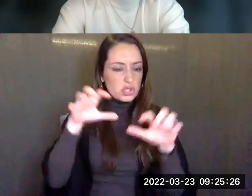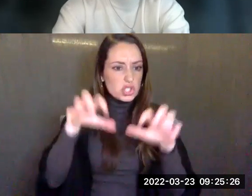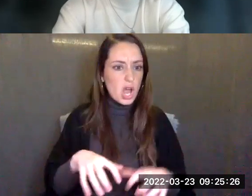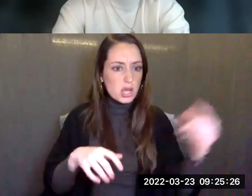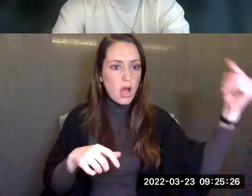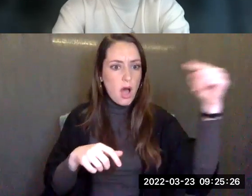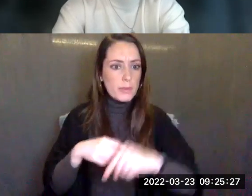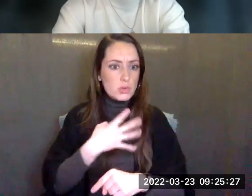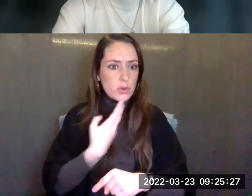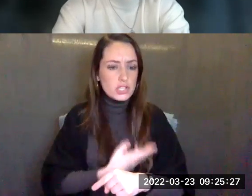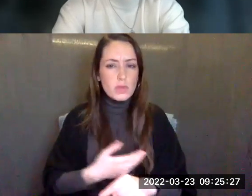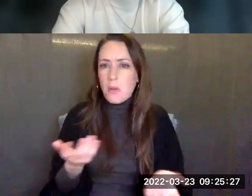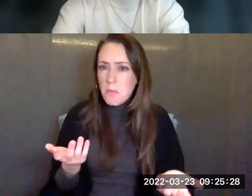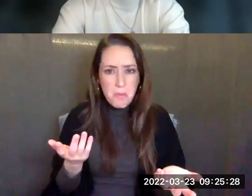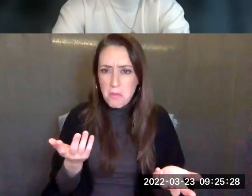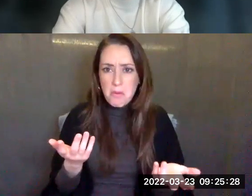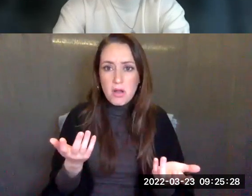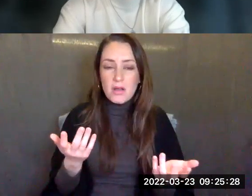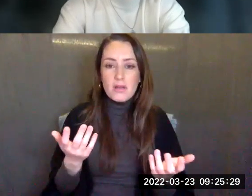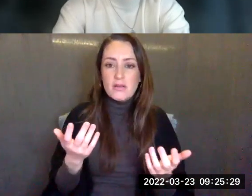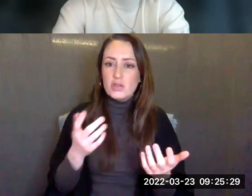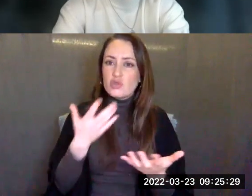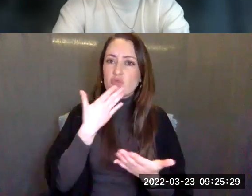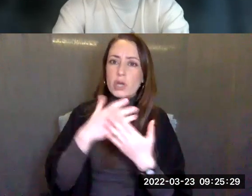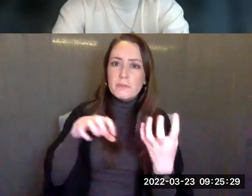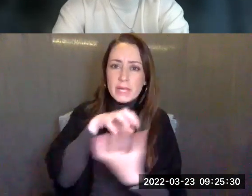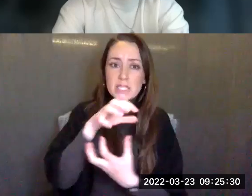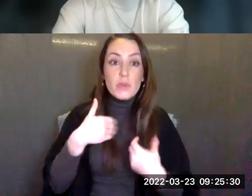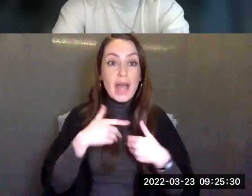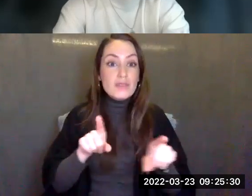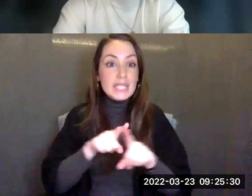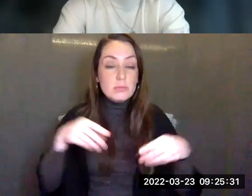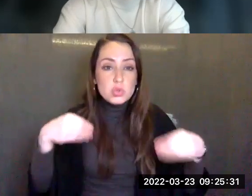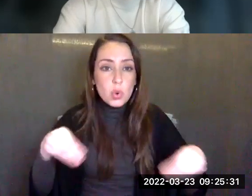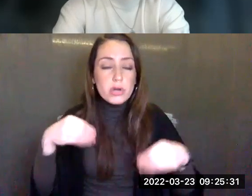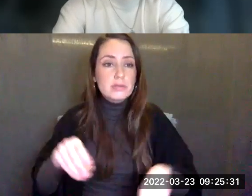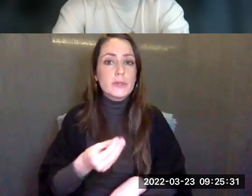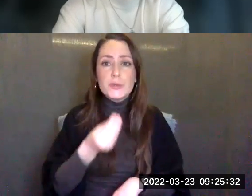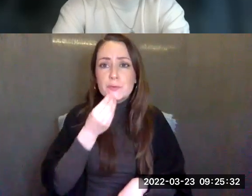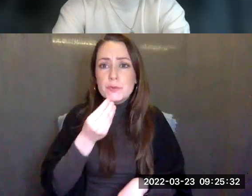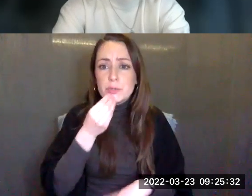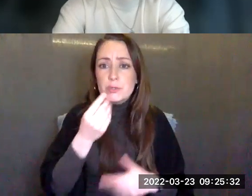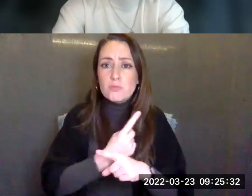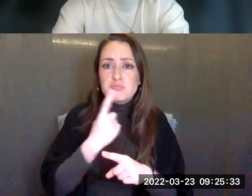I can find American foods here. We had the same stores, things in terms of tedious things, like paying bills.